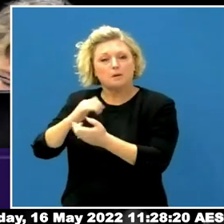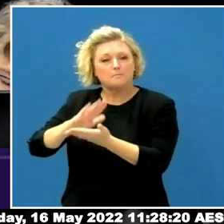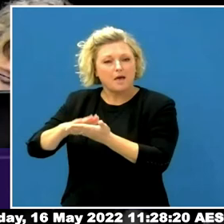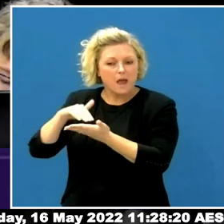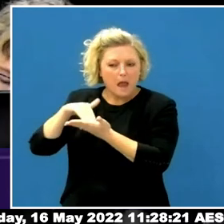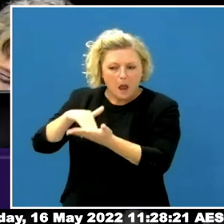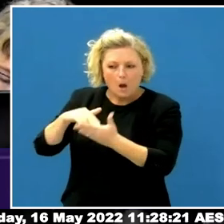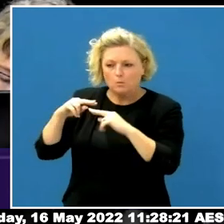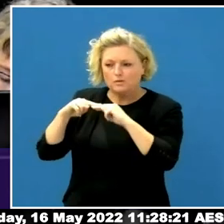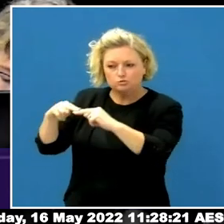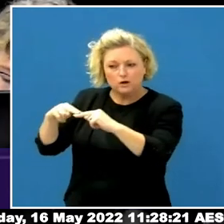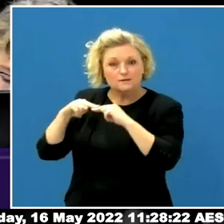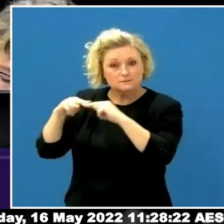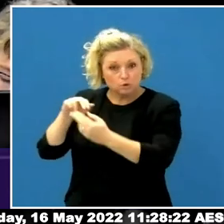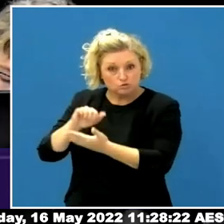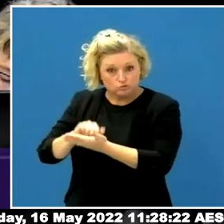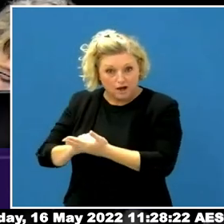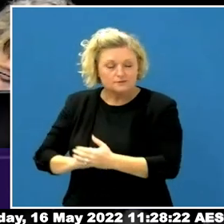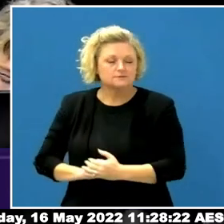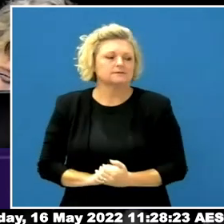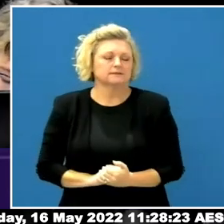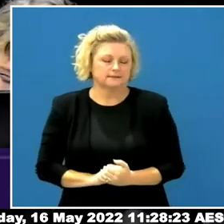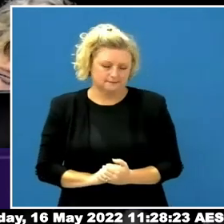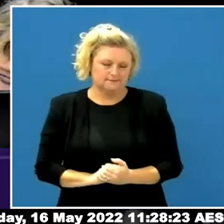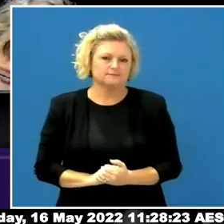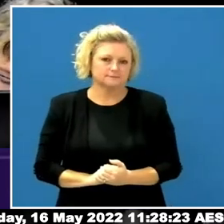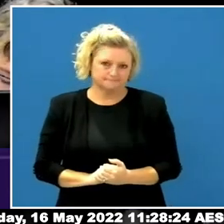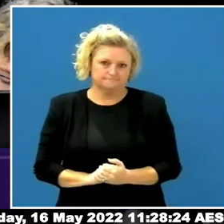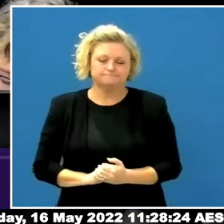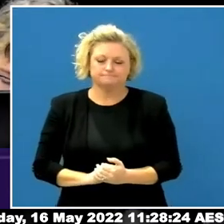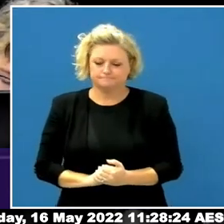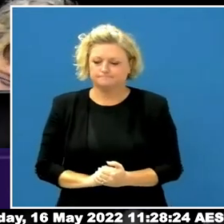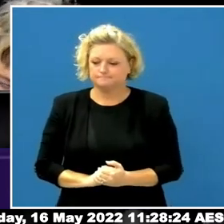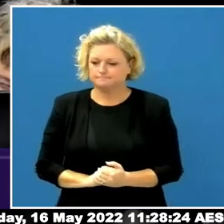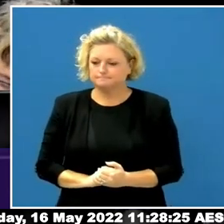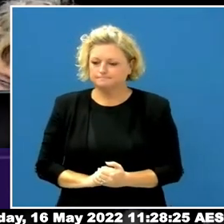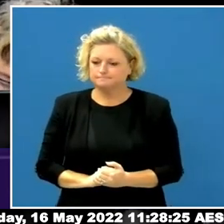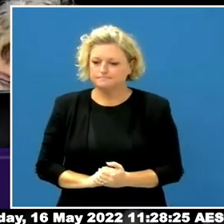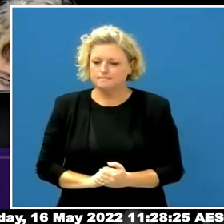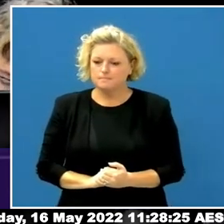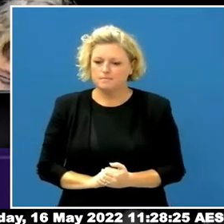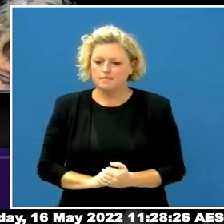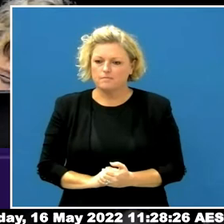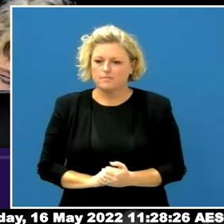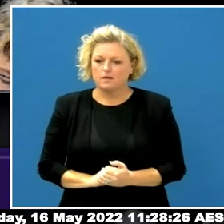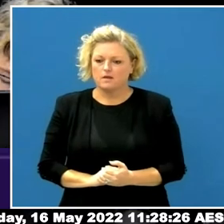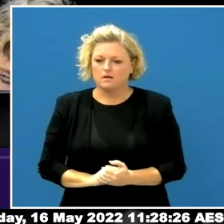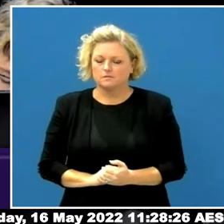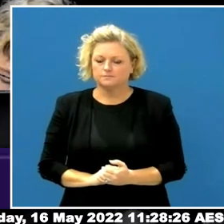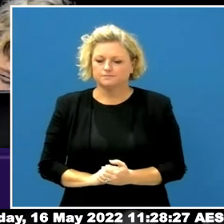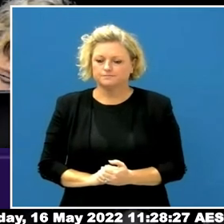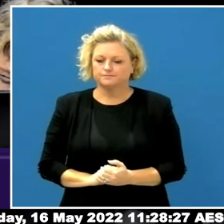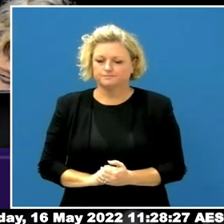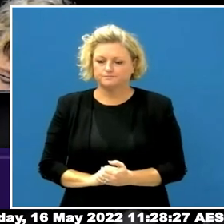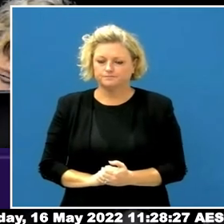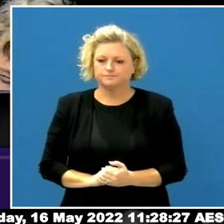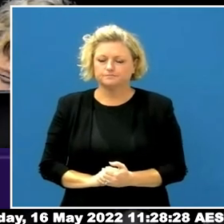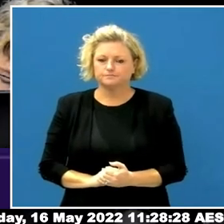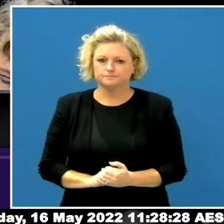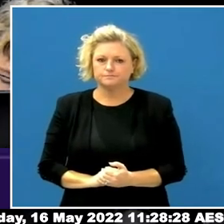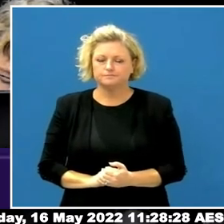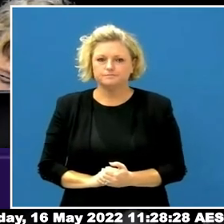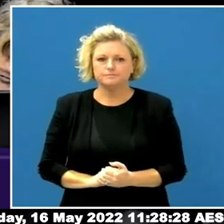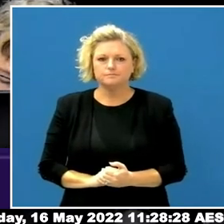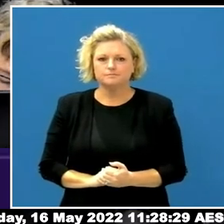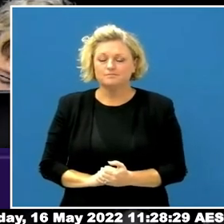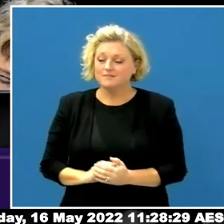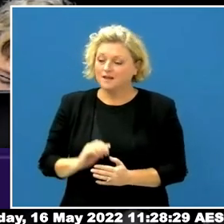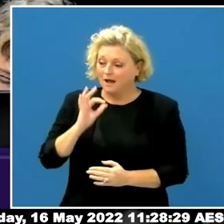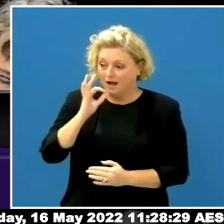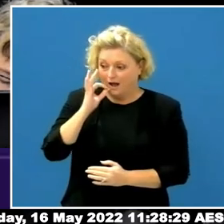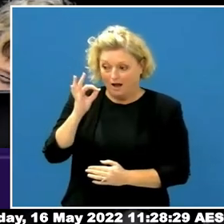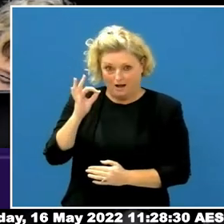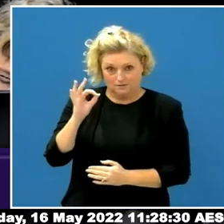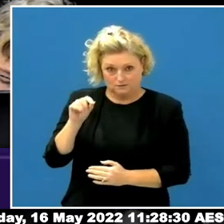Yes. MR FOGARTY: Can I ask you to describe to the Royal Commission Jason.